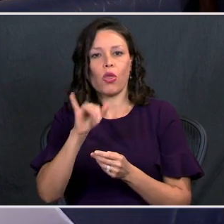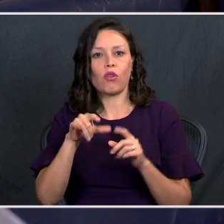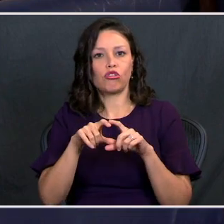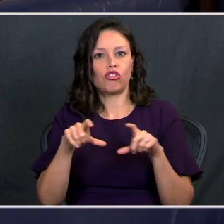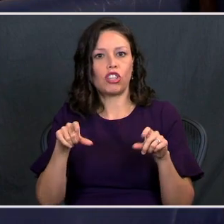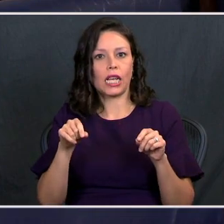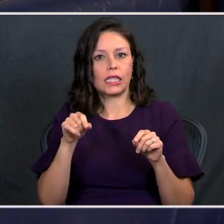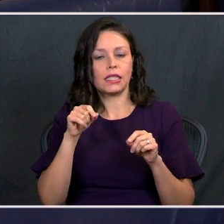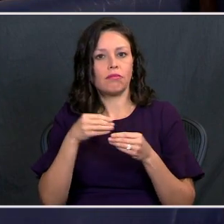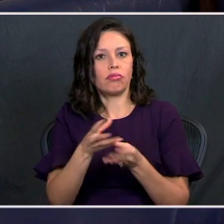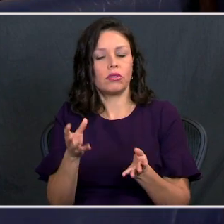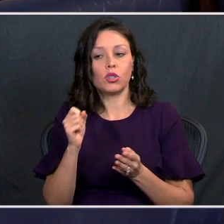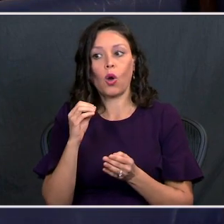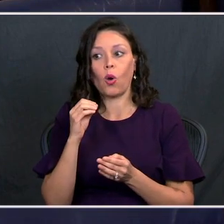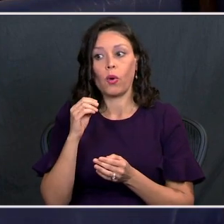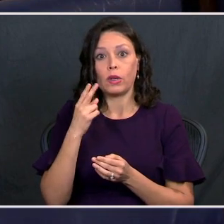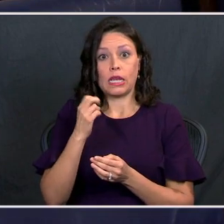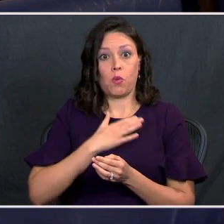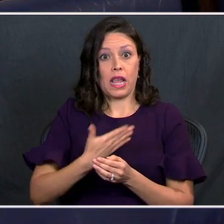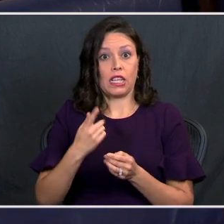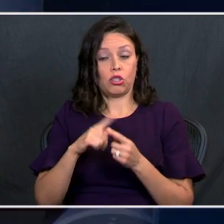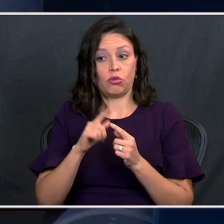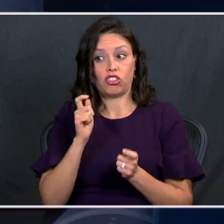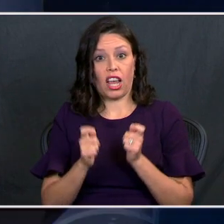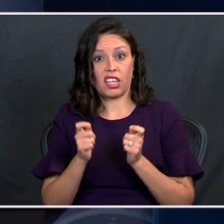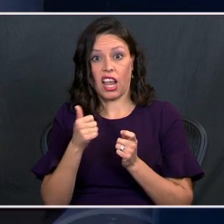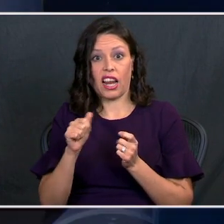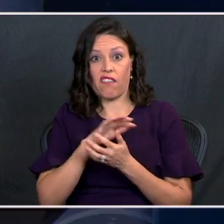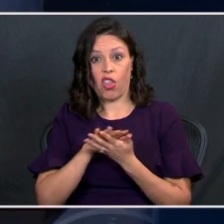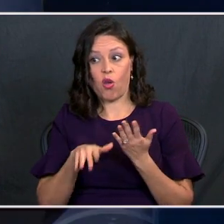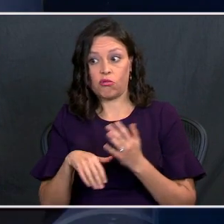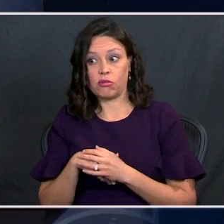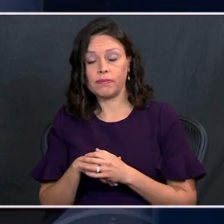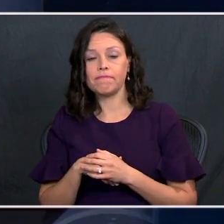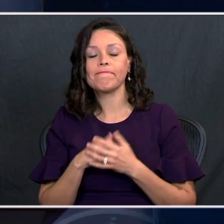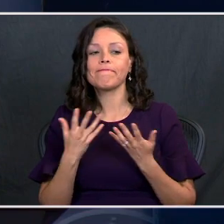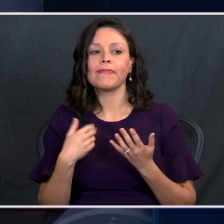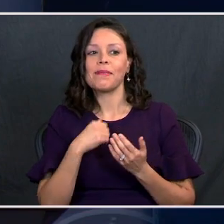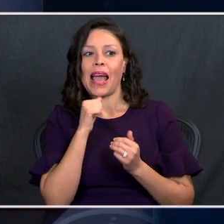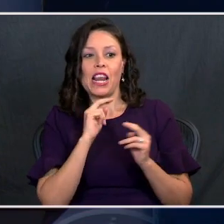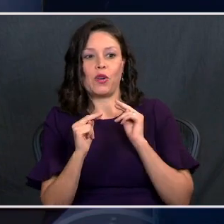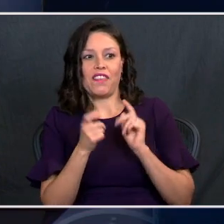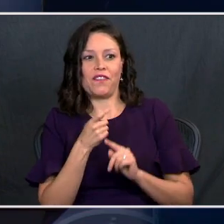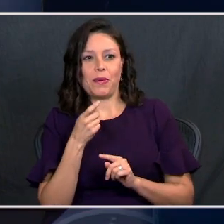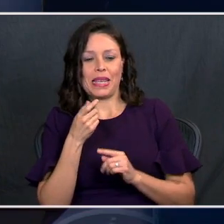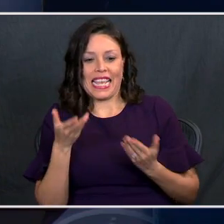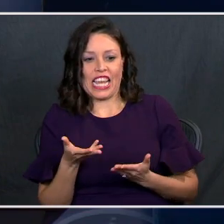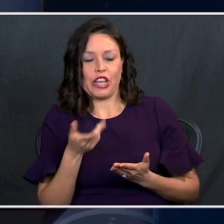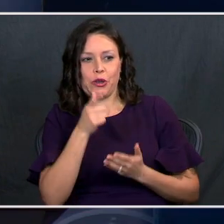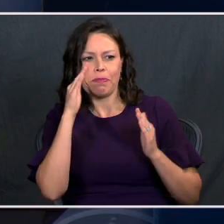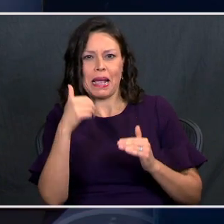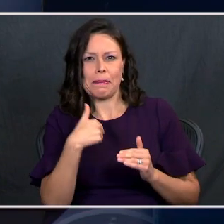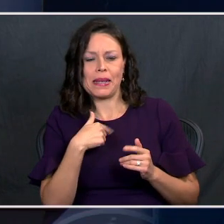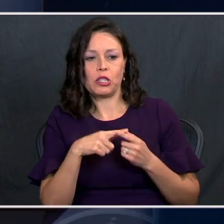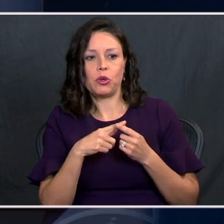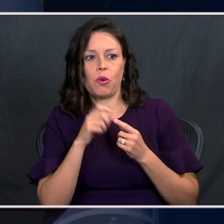So is he willing to come down on any of that? Ms. Psaki: Well, I'm not going to negotiate from here, not that you're expecting me necessarily to do that.